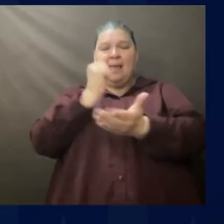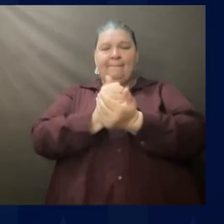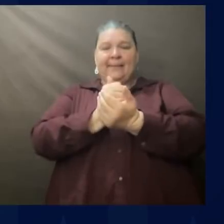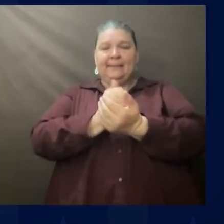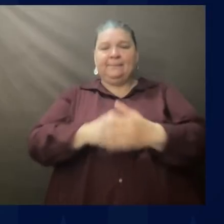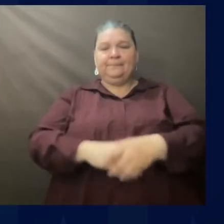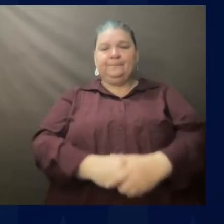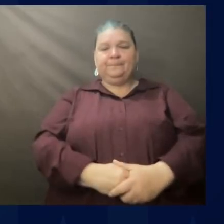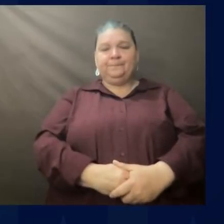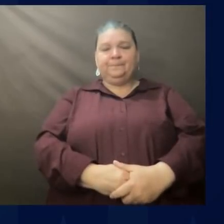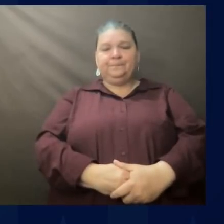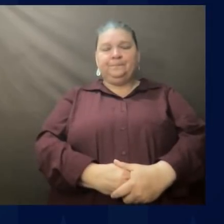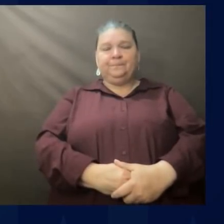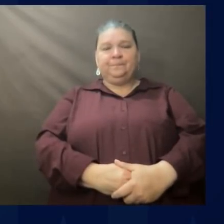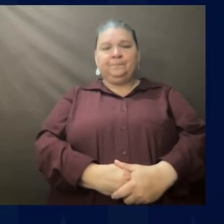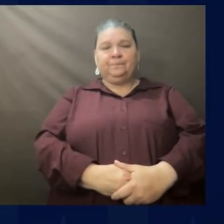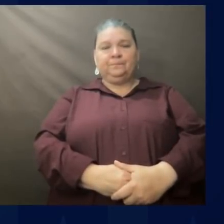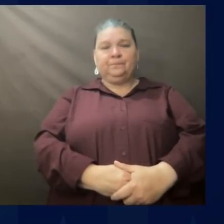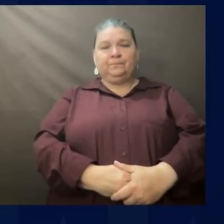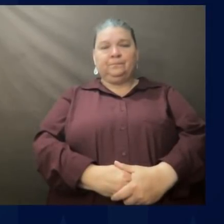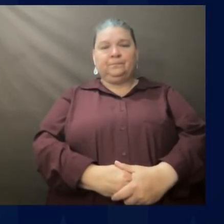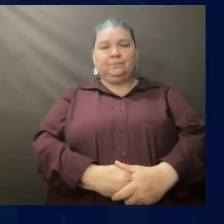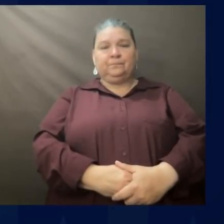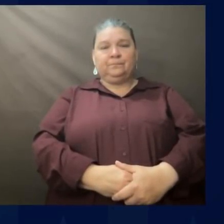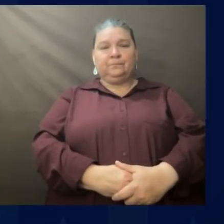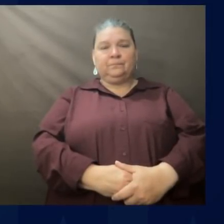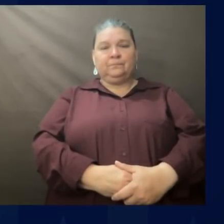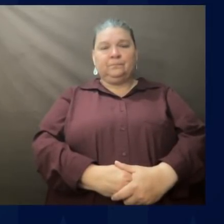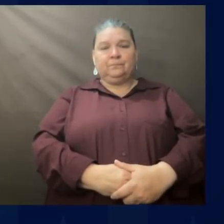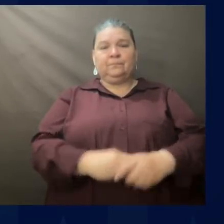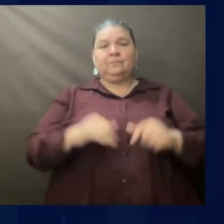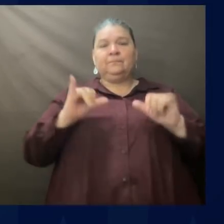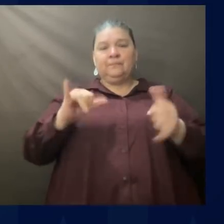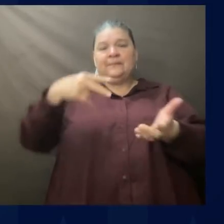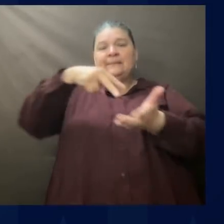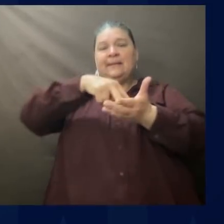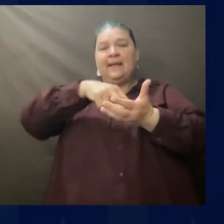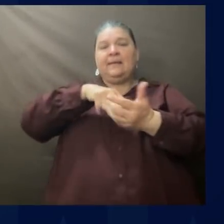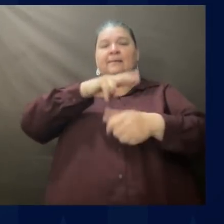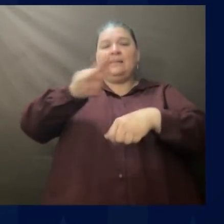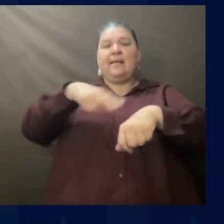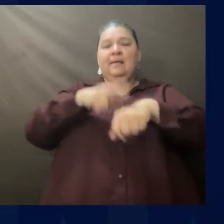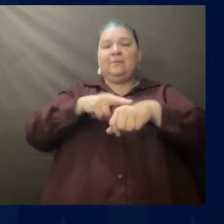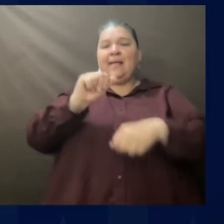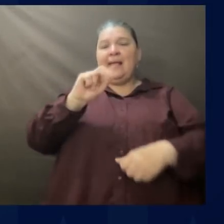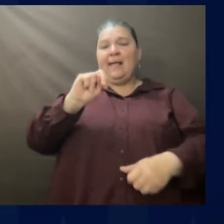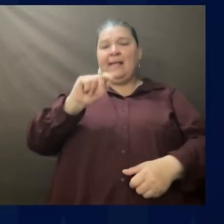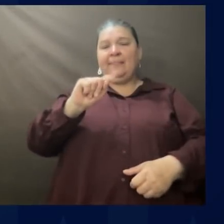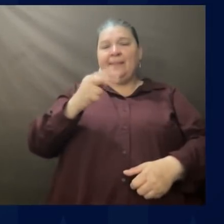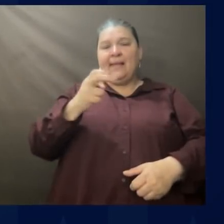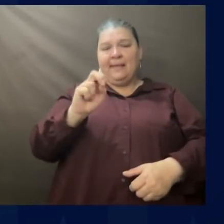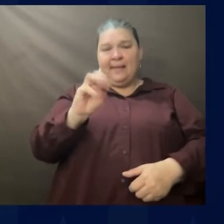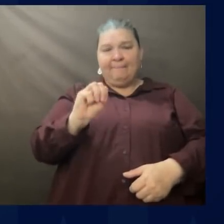Announcer: Please remain standing for our National Anthem presented by the United States Air Force Band and Singing Sergeants.